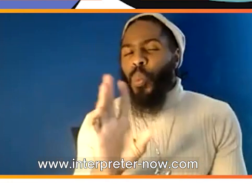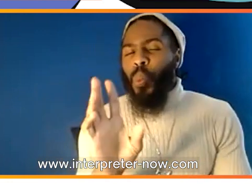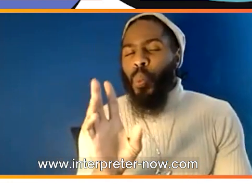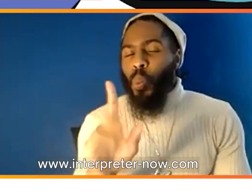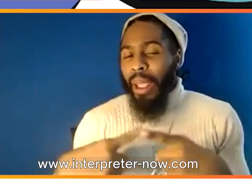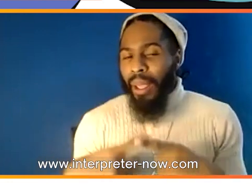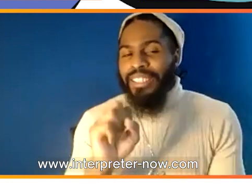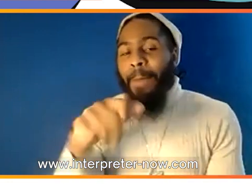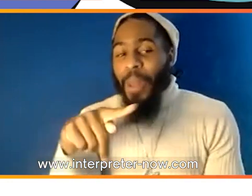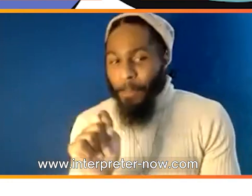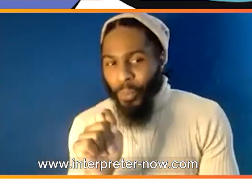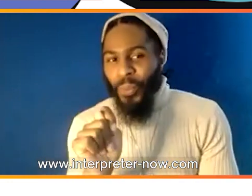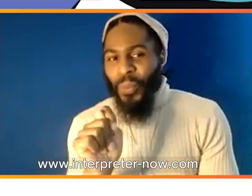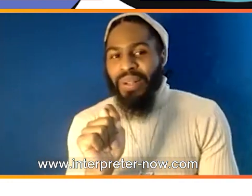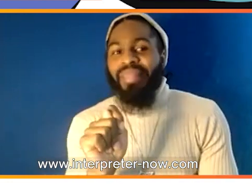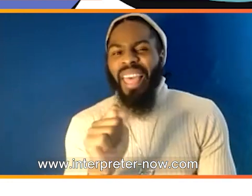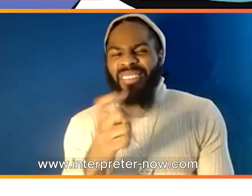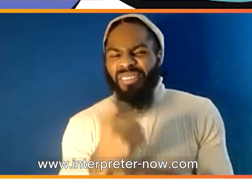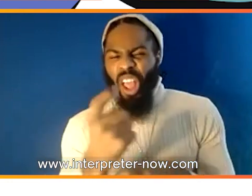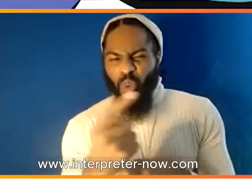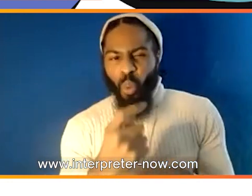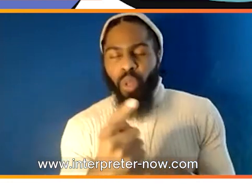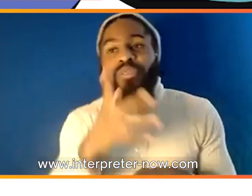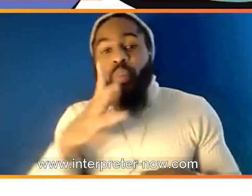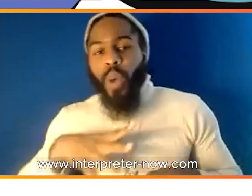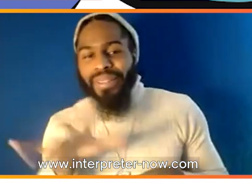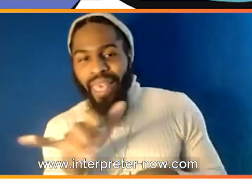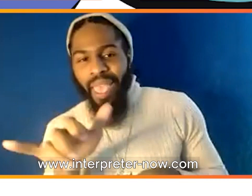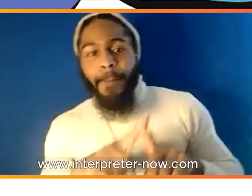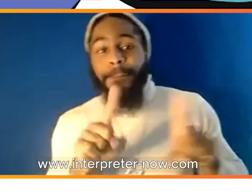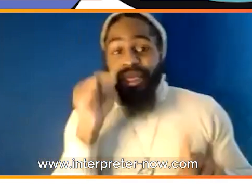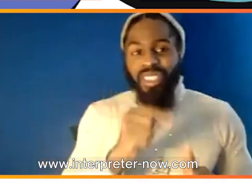That was back in September, it was in-person and virtual. They host an annual women's conference